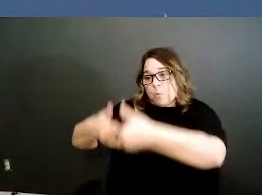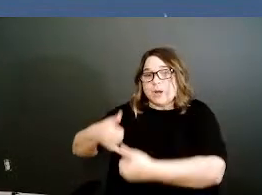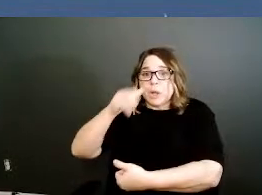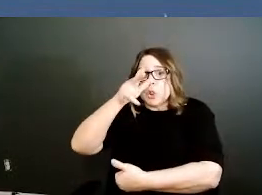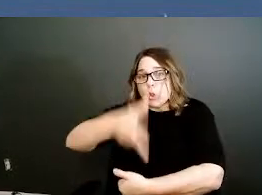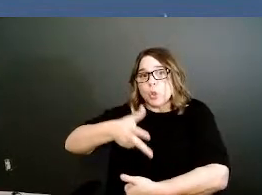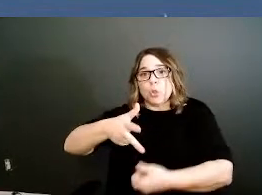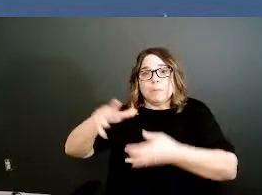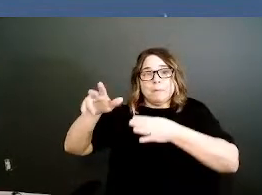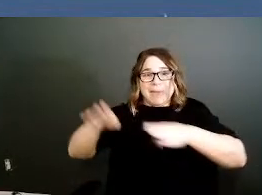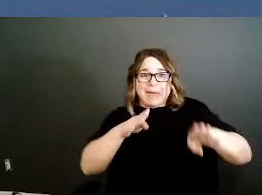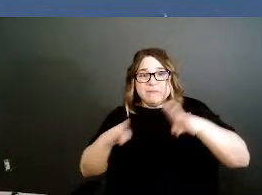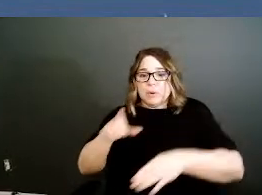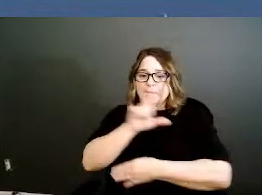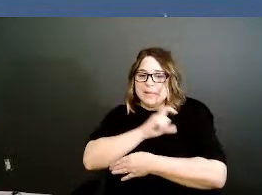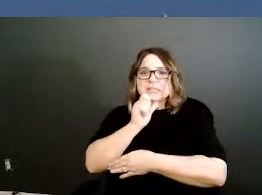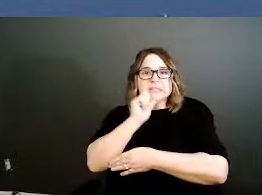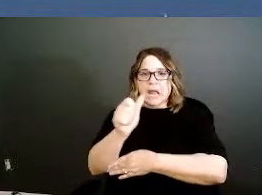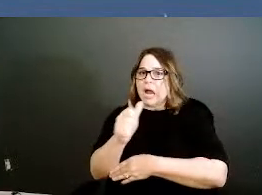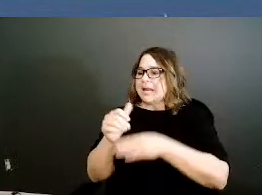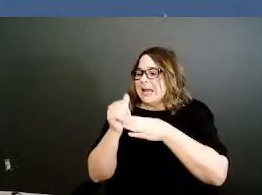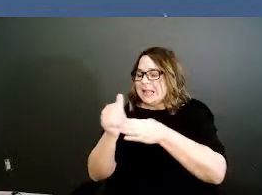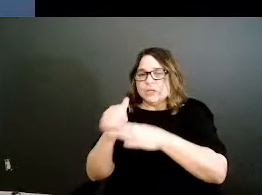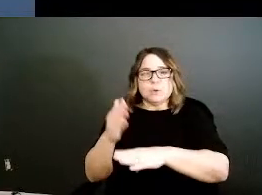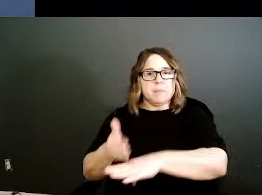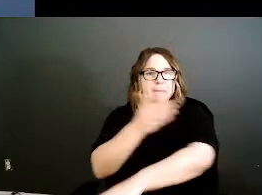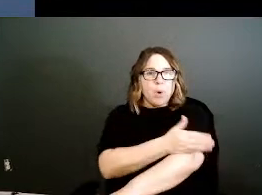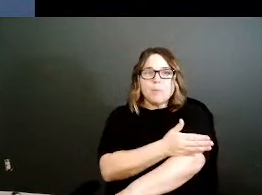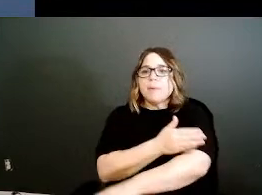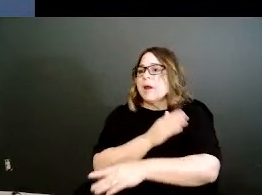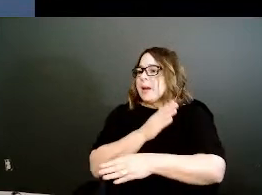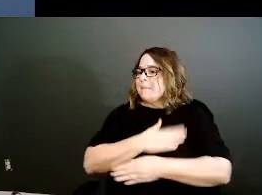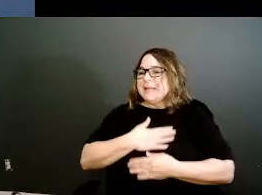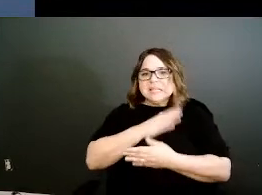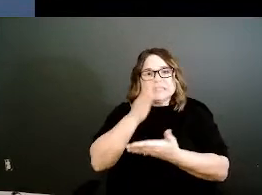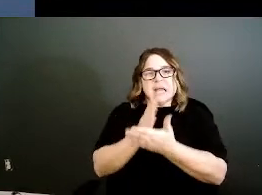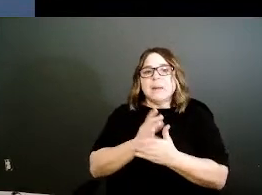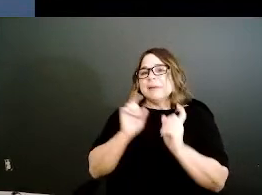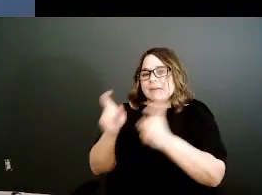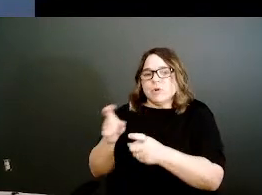≫ COUNCIL PRESIDENT BENDER: THANK YOU. SPEAKER 85 IS